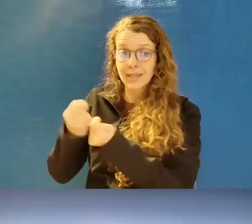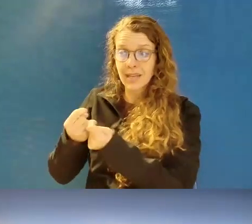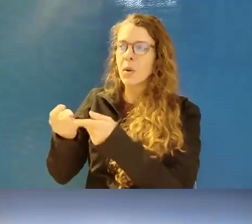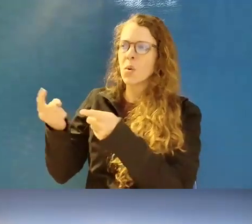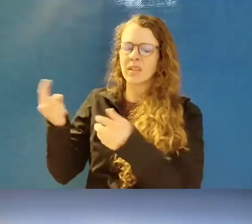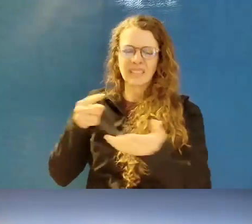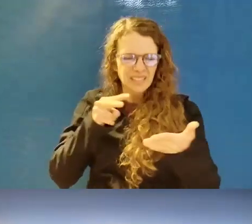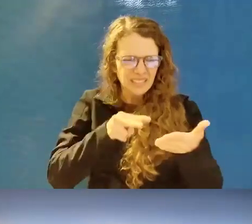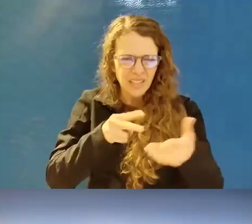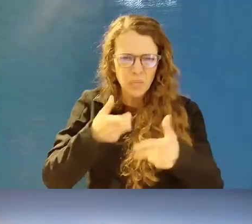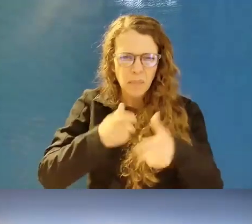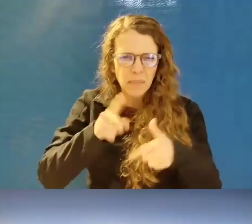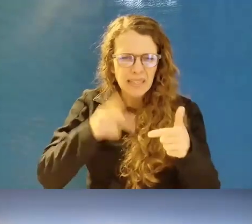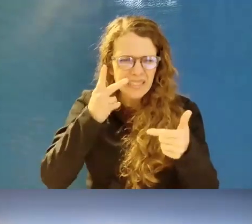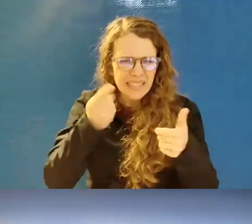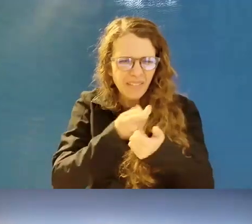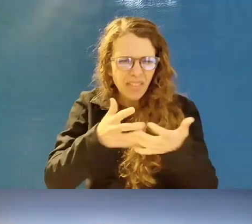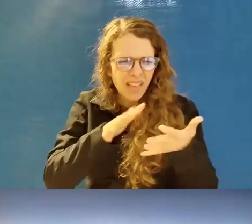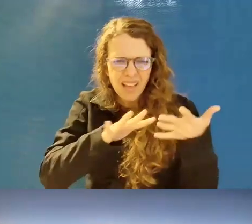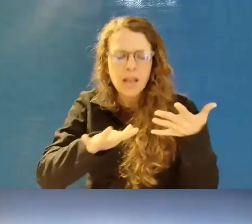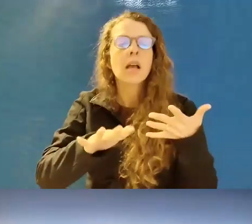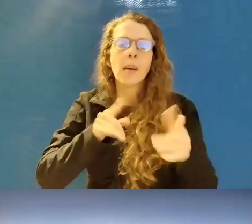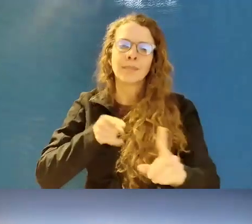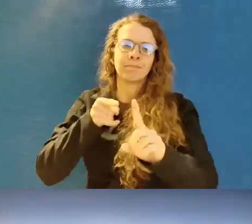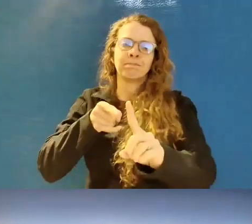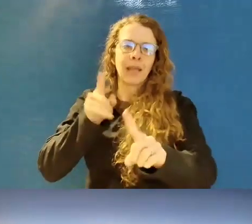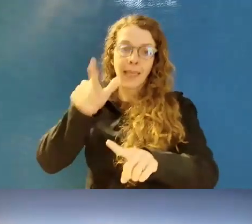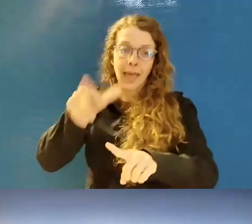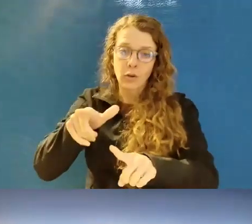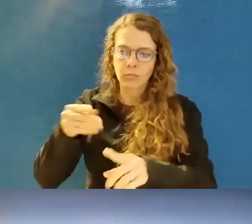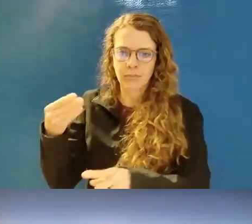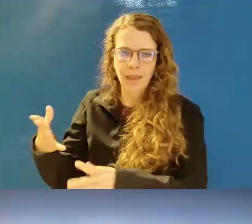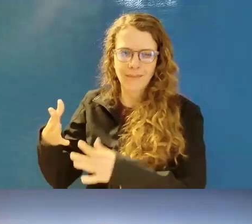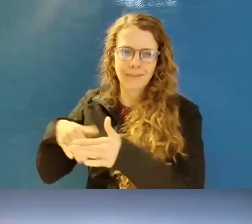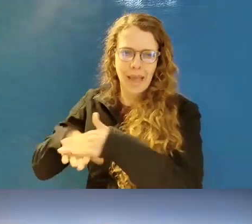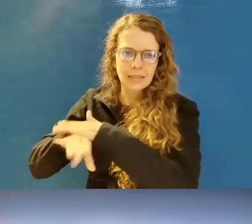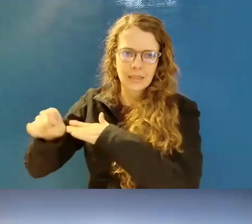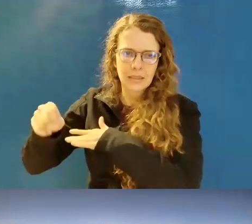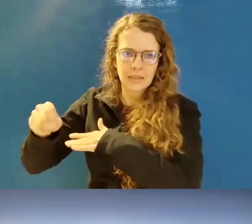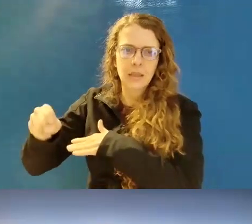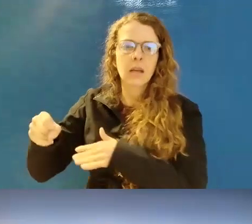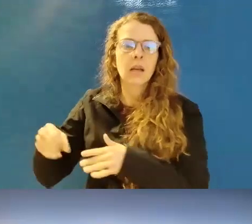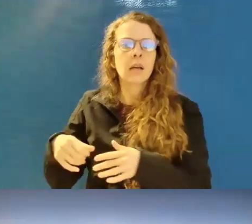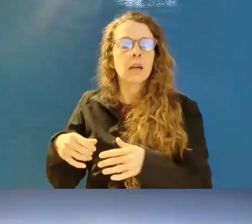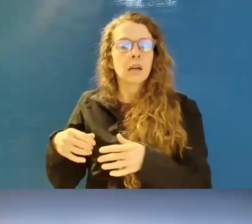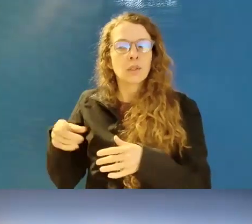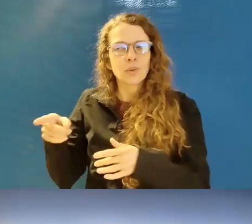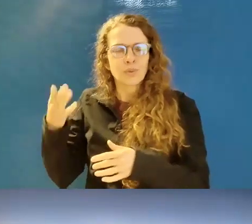Ultimately they did have access to everything. Now, when you are doing, you know, as you know, when you're doing your,